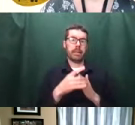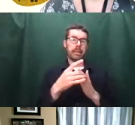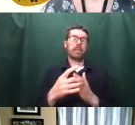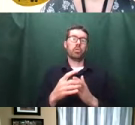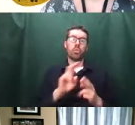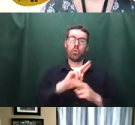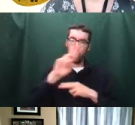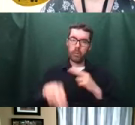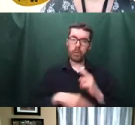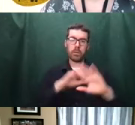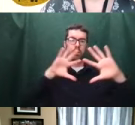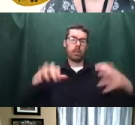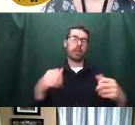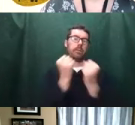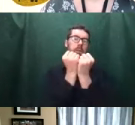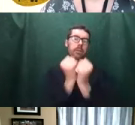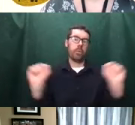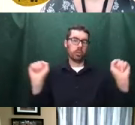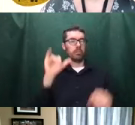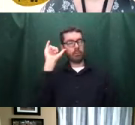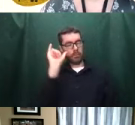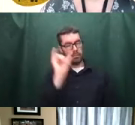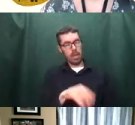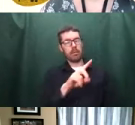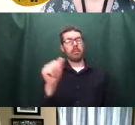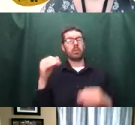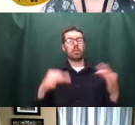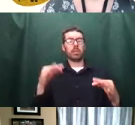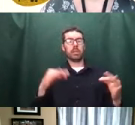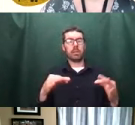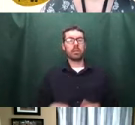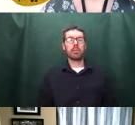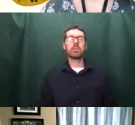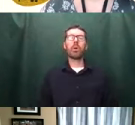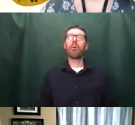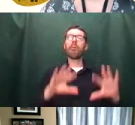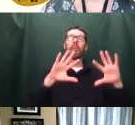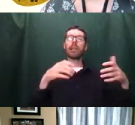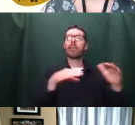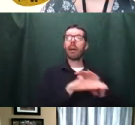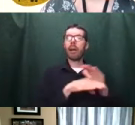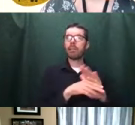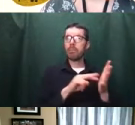questions when we look at collective access. First, what is it and second, why is it important?